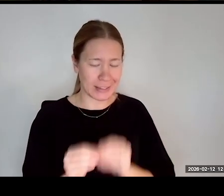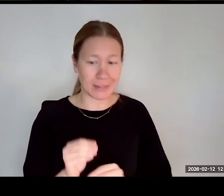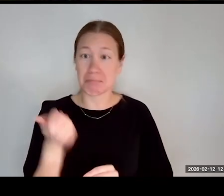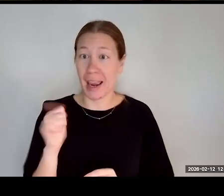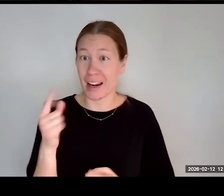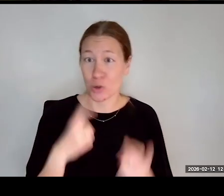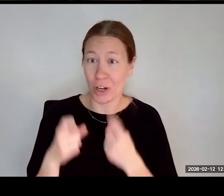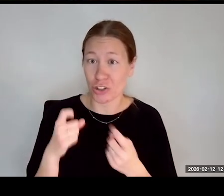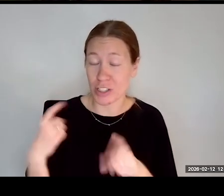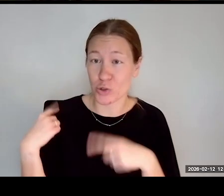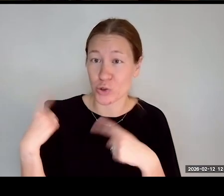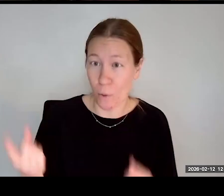slide content that I should respond to?